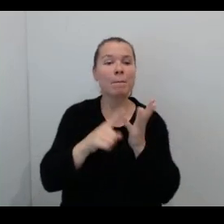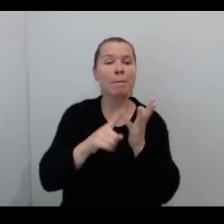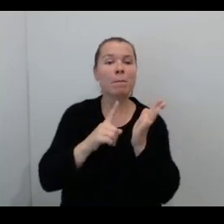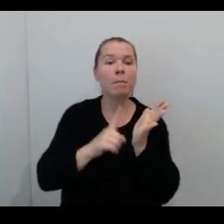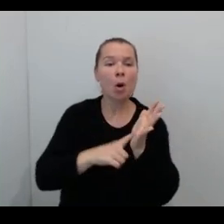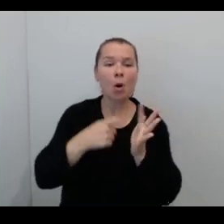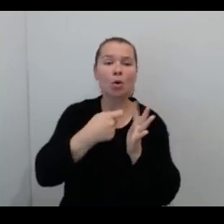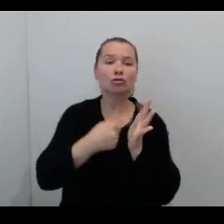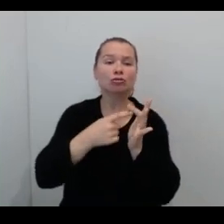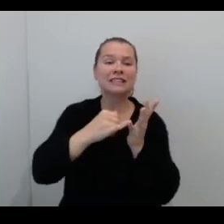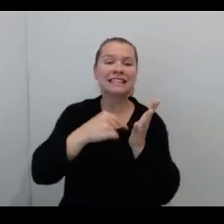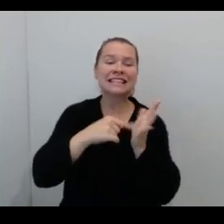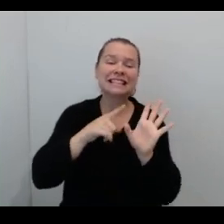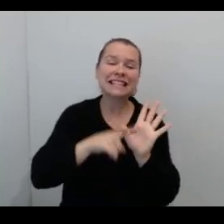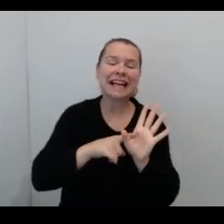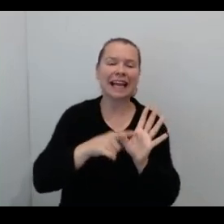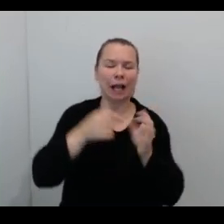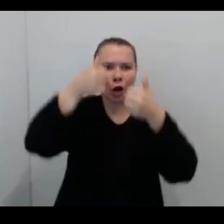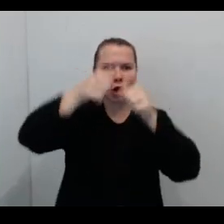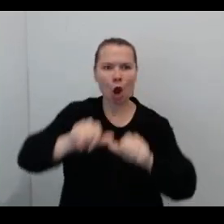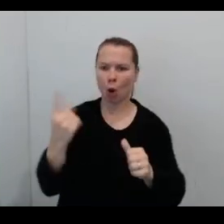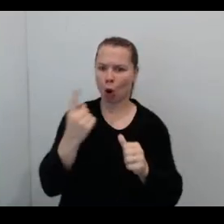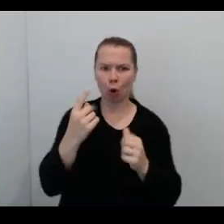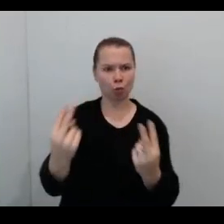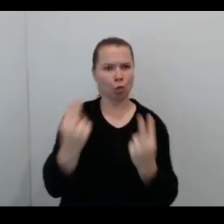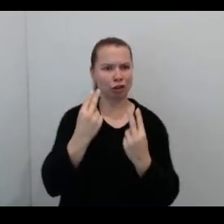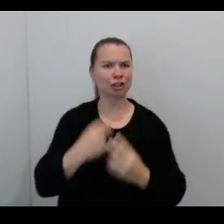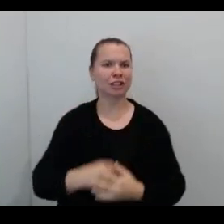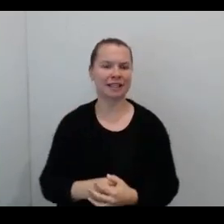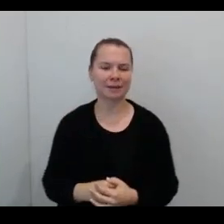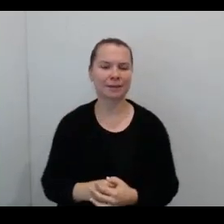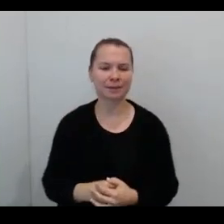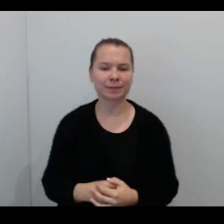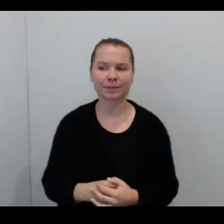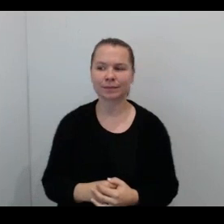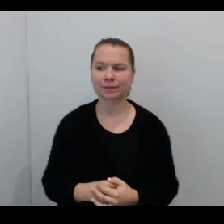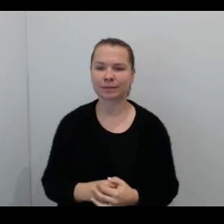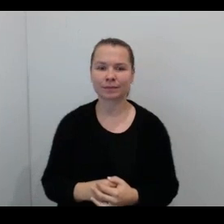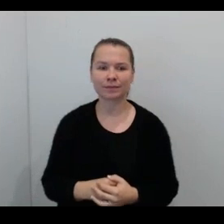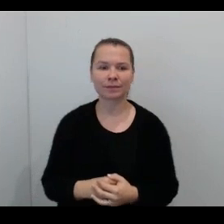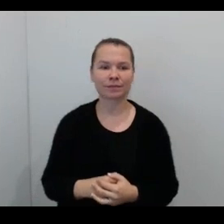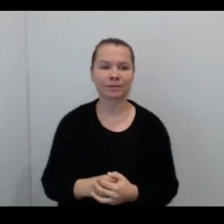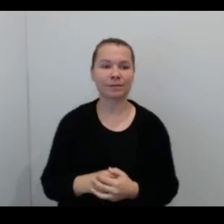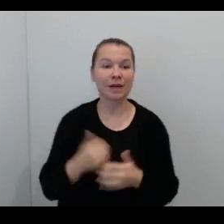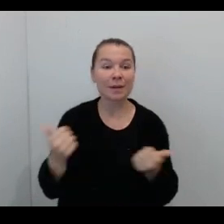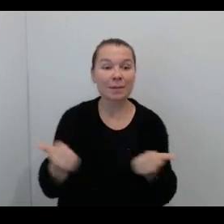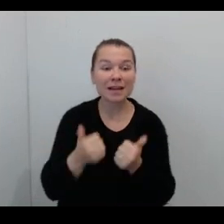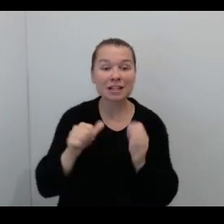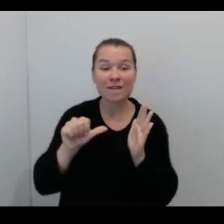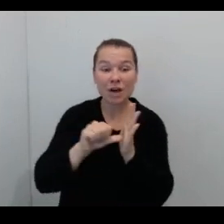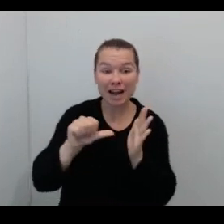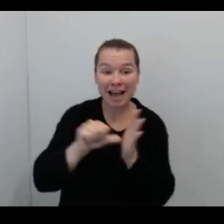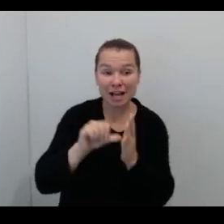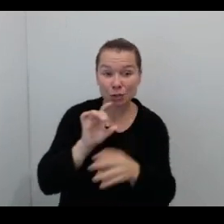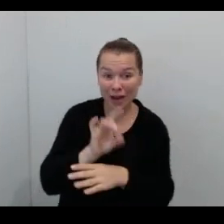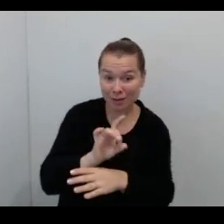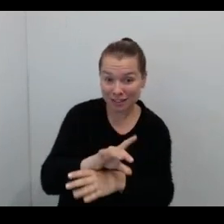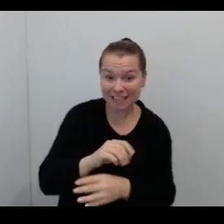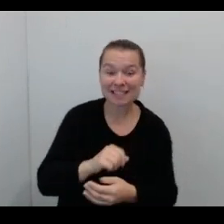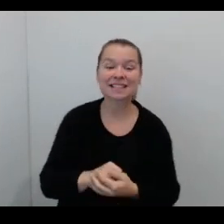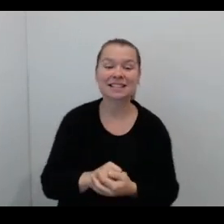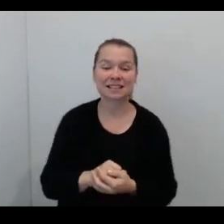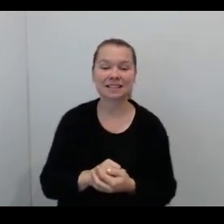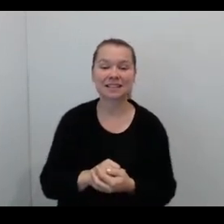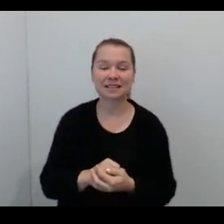I can see we've got a lot of financial counsellors logging in today, a lot of social workers